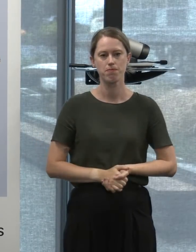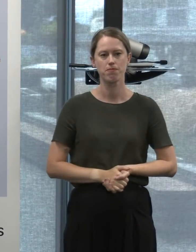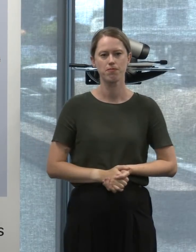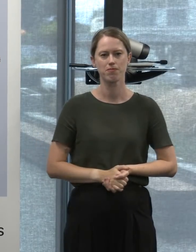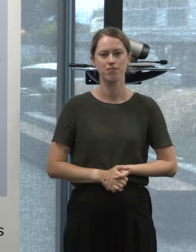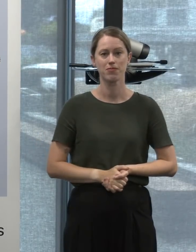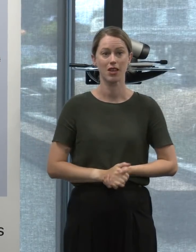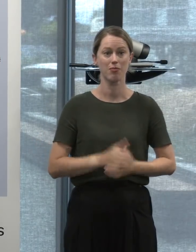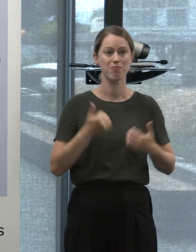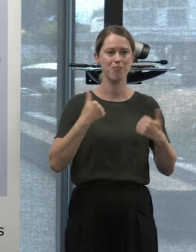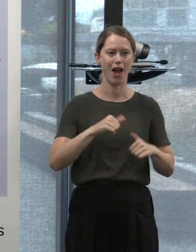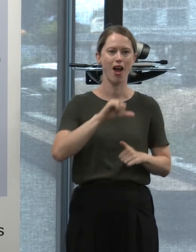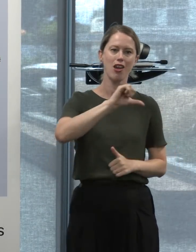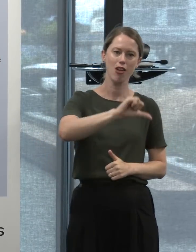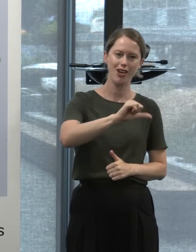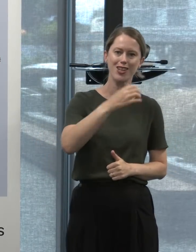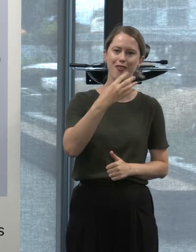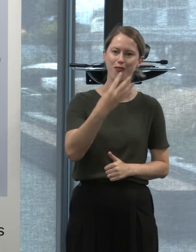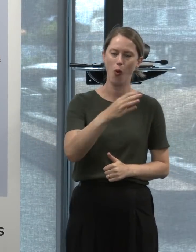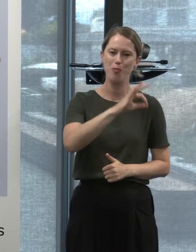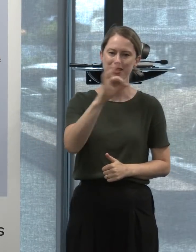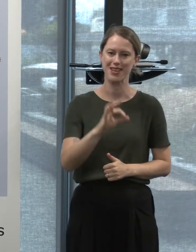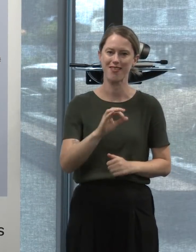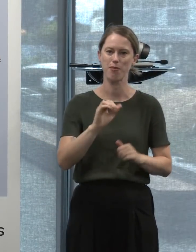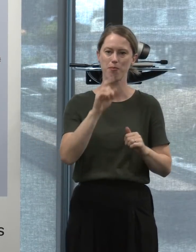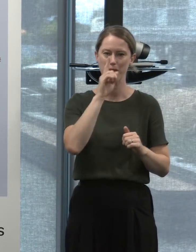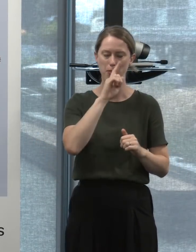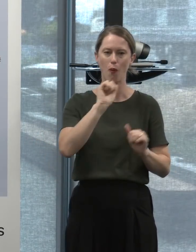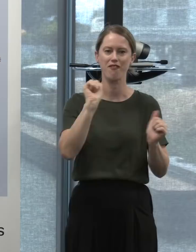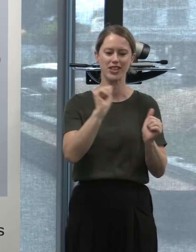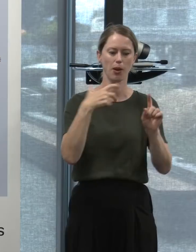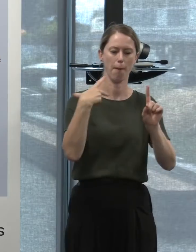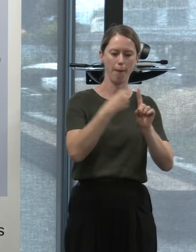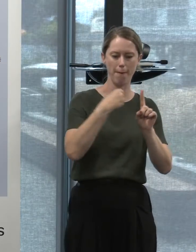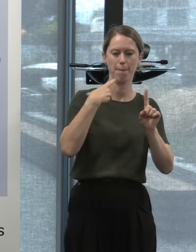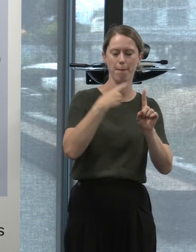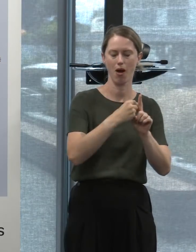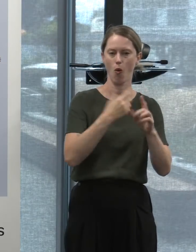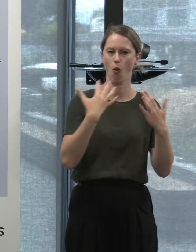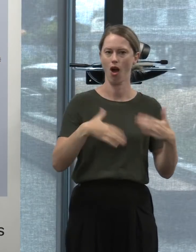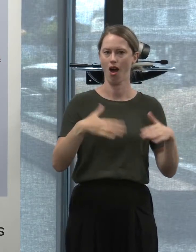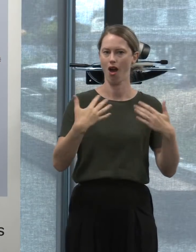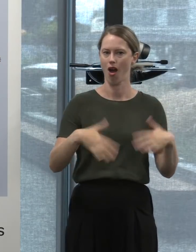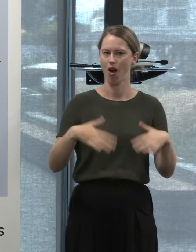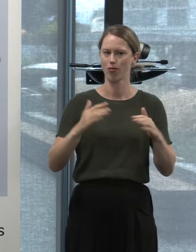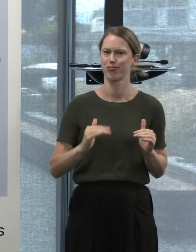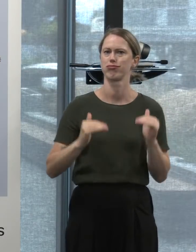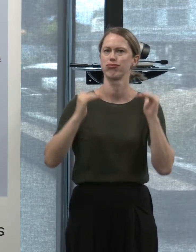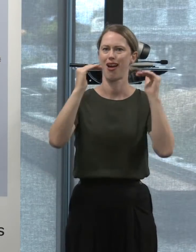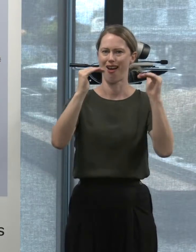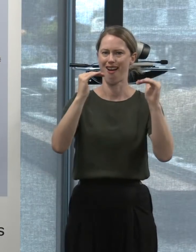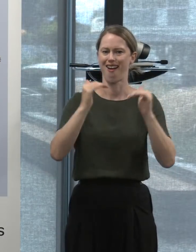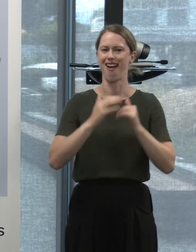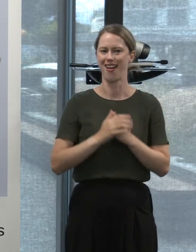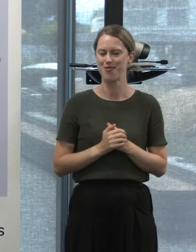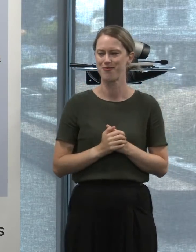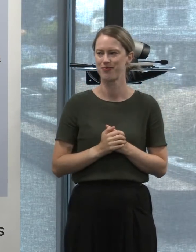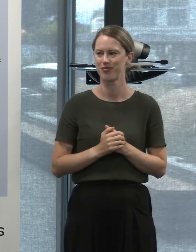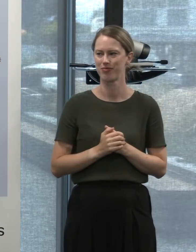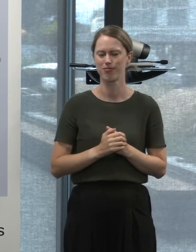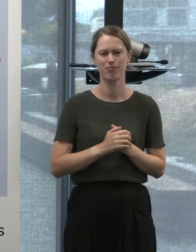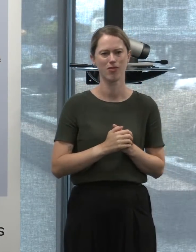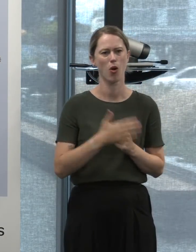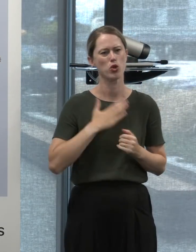Thank you, Prime Minister.